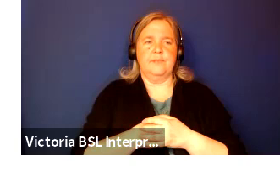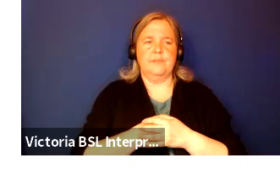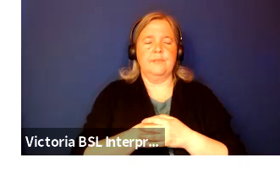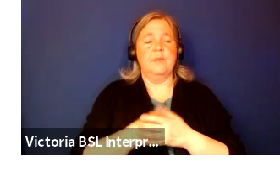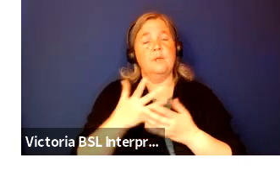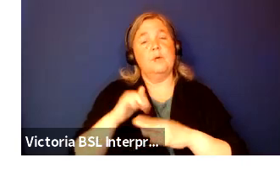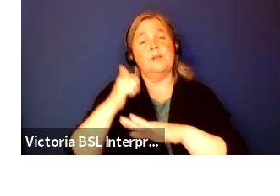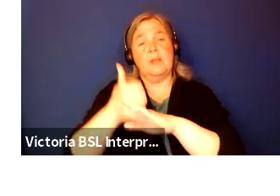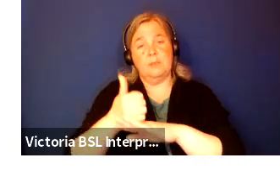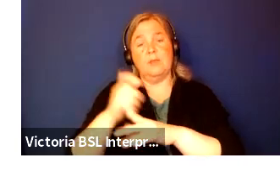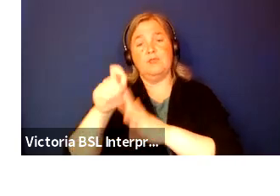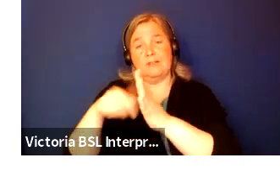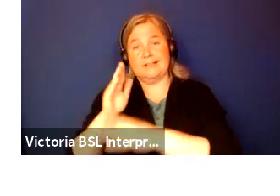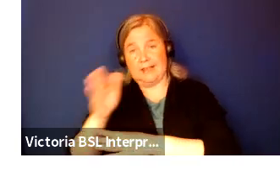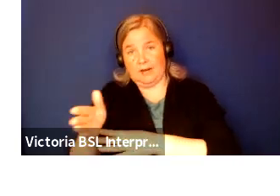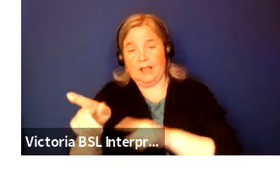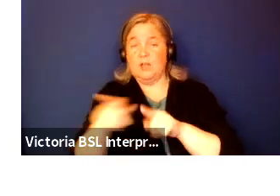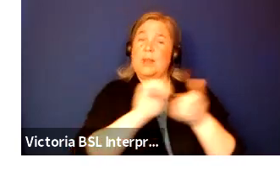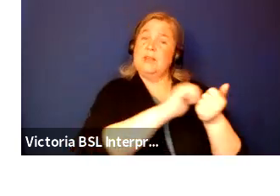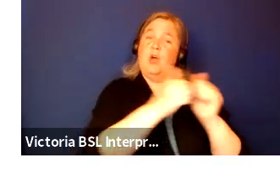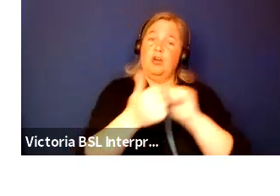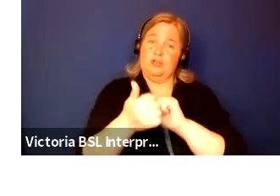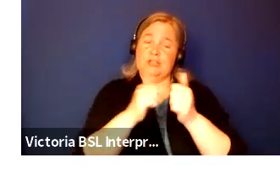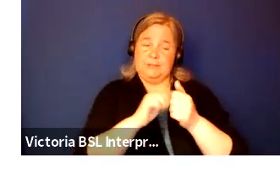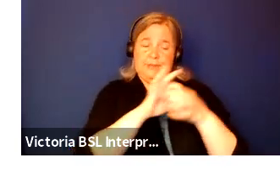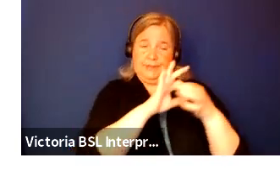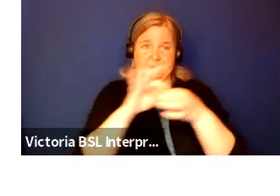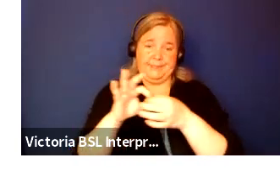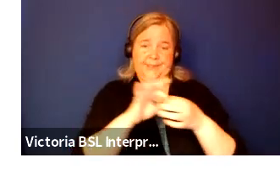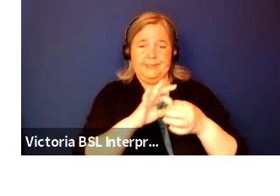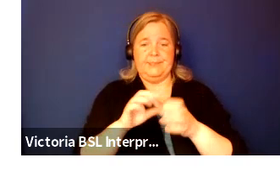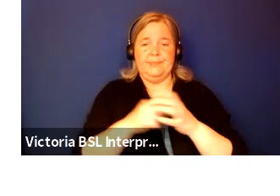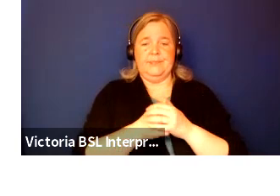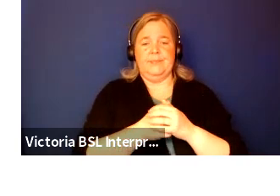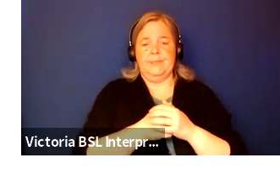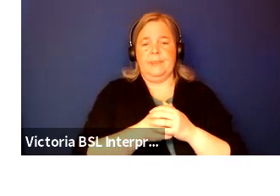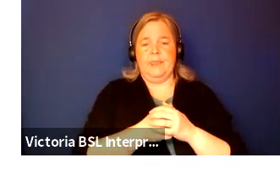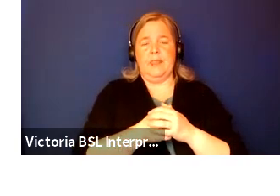well as partnership and grassroots DPO's, organizations, following the community based reputation framework.